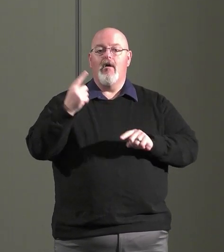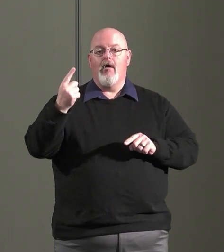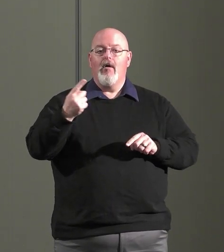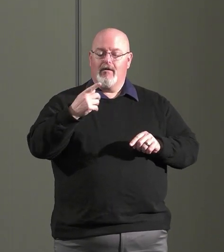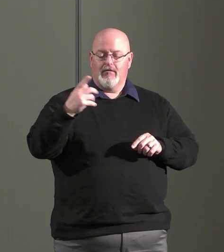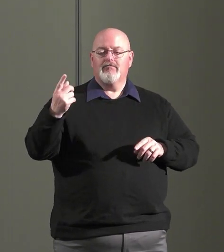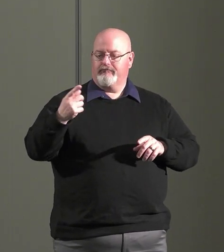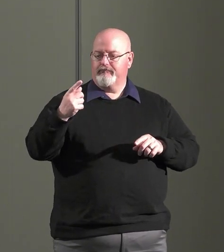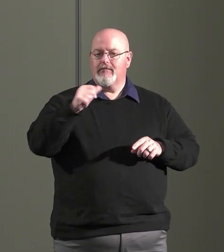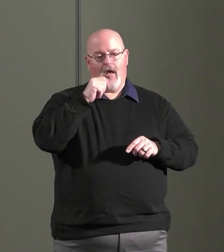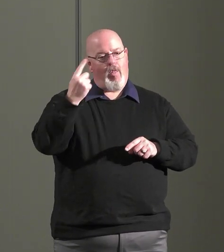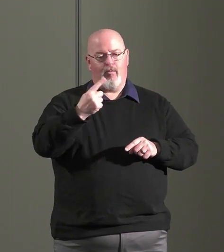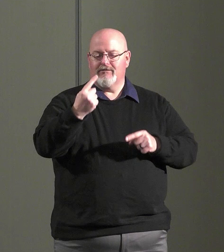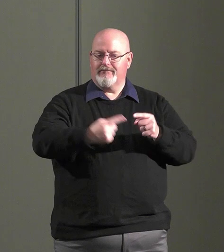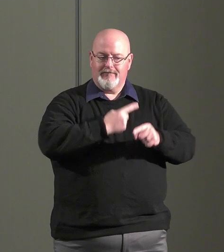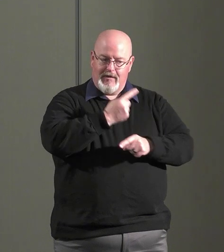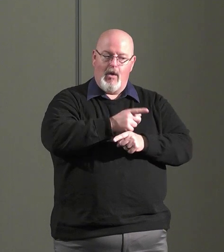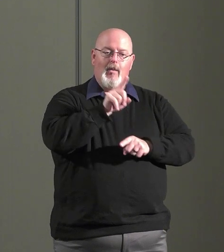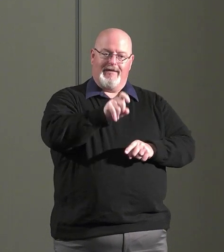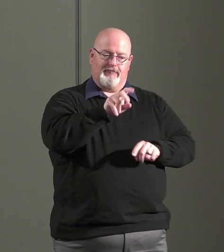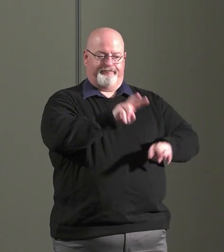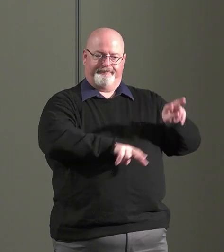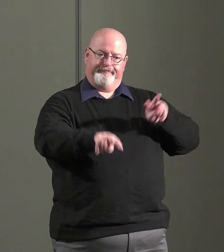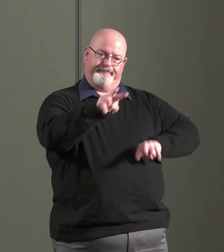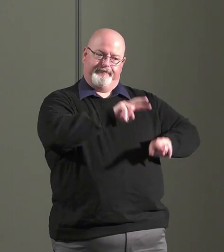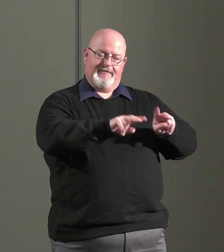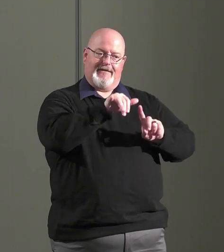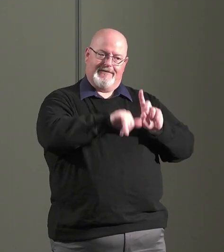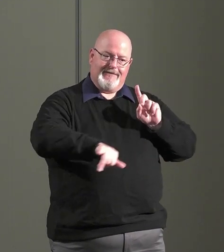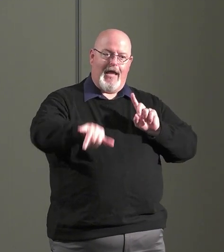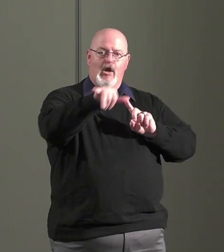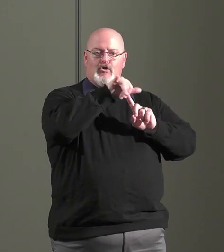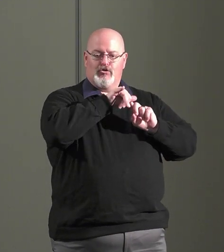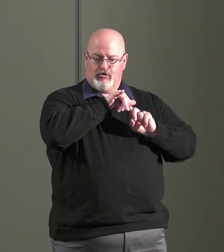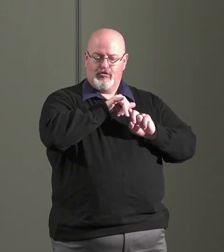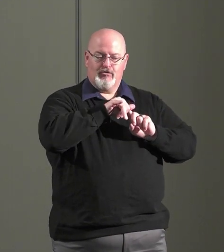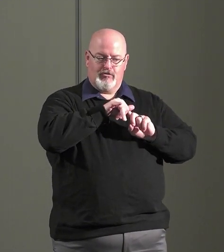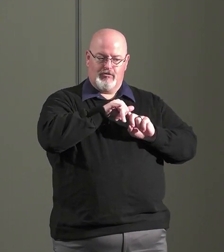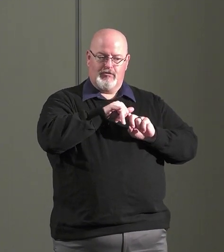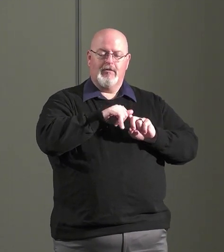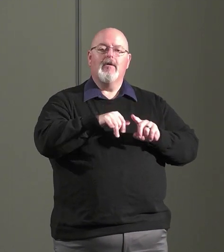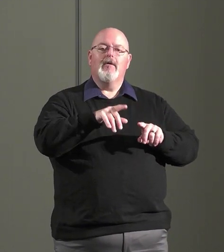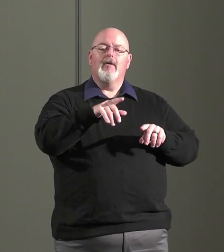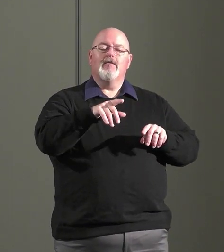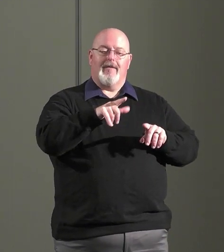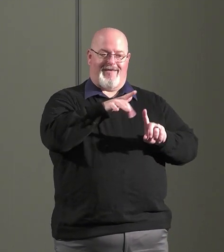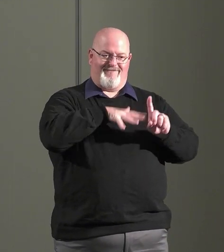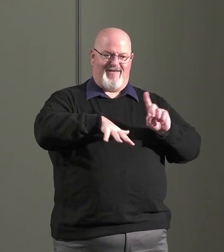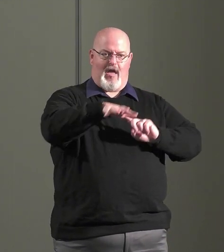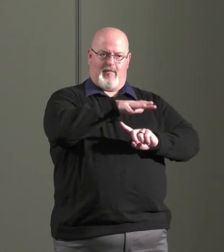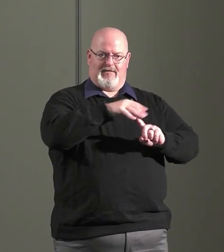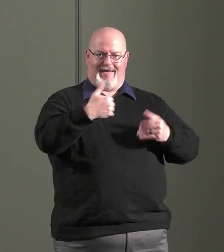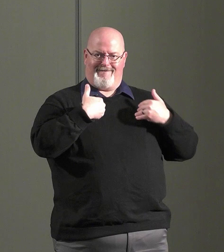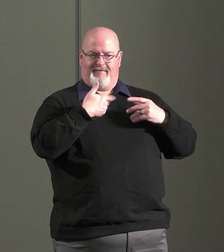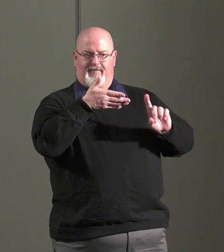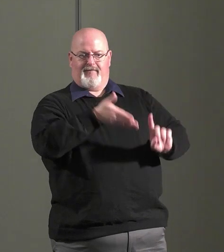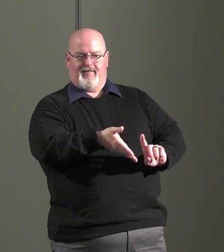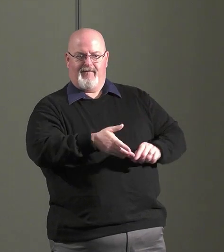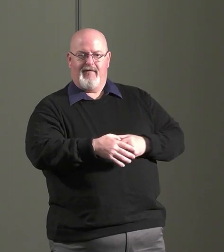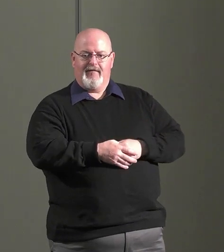So we need to evaluate the standards for the current environment where it exist.